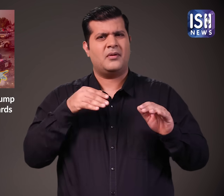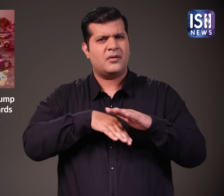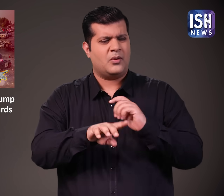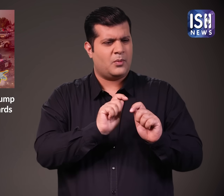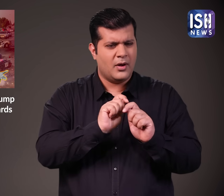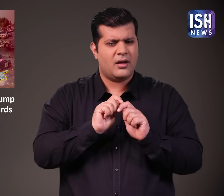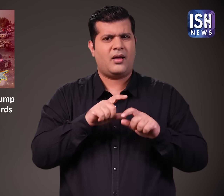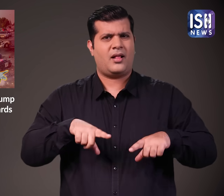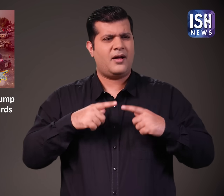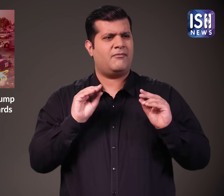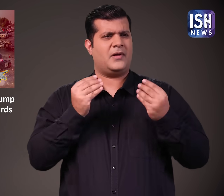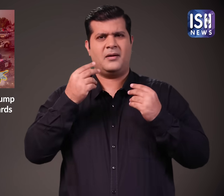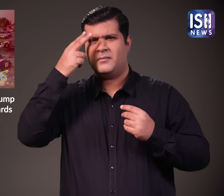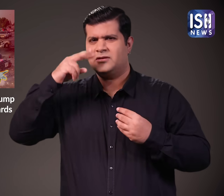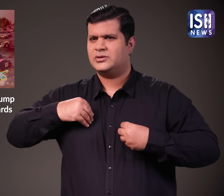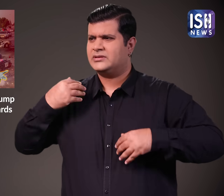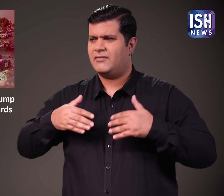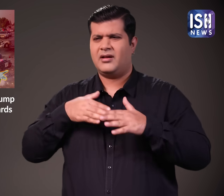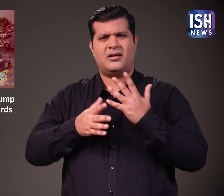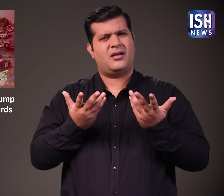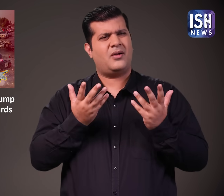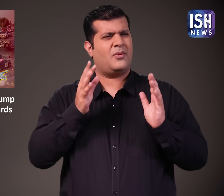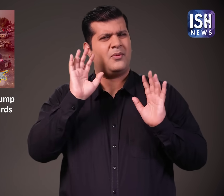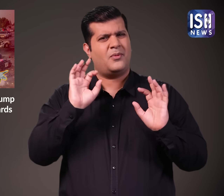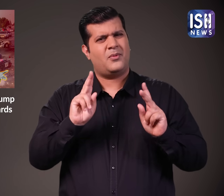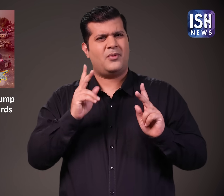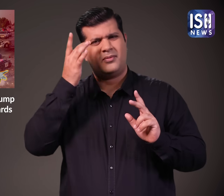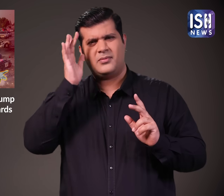They earn their livelihood there and everything seems fine.